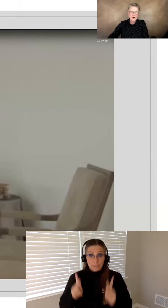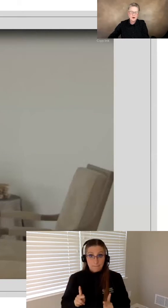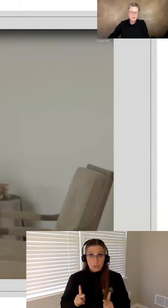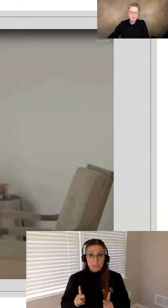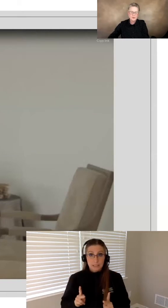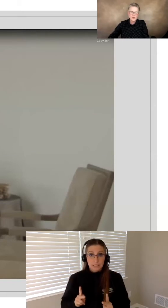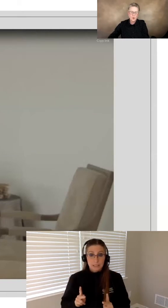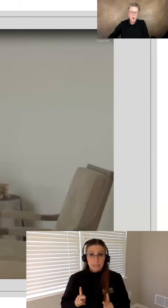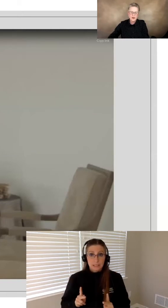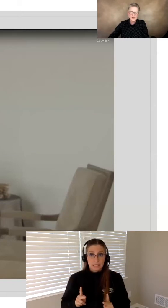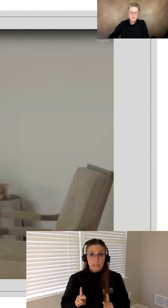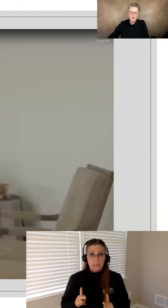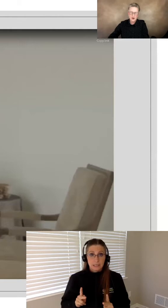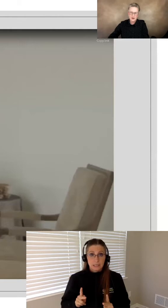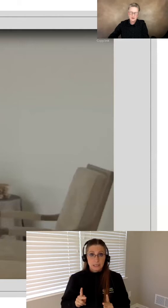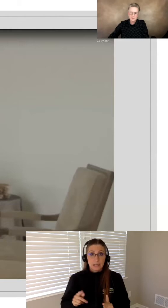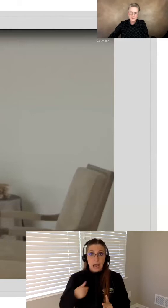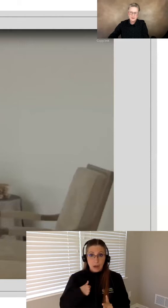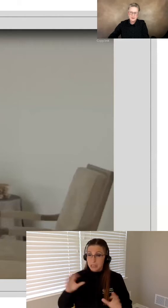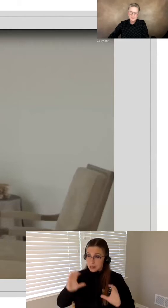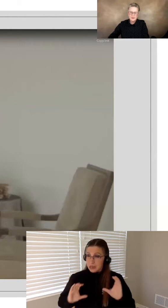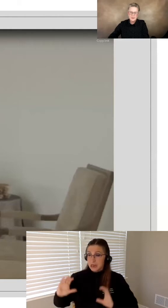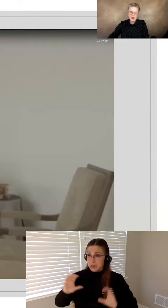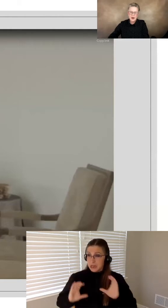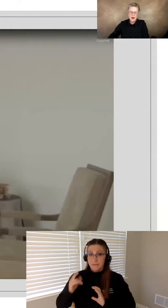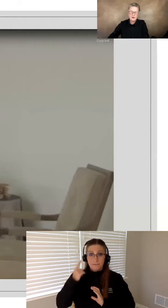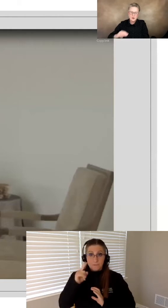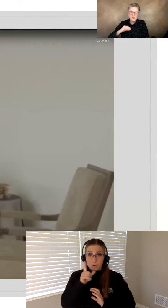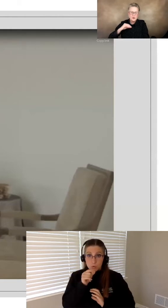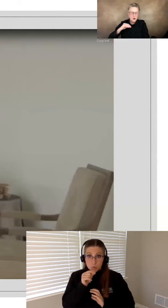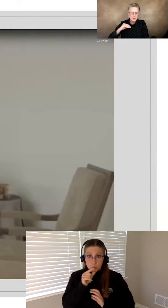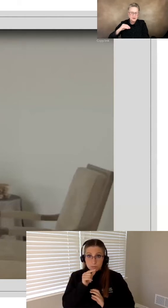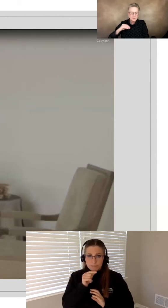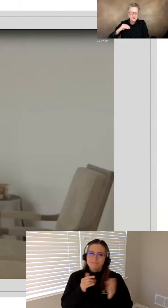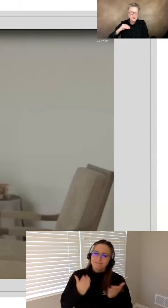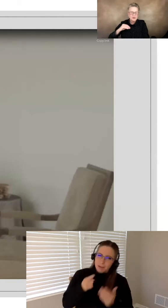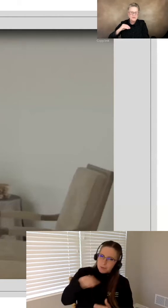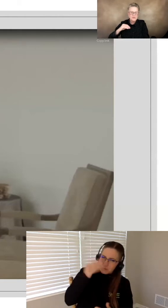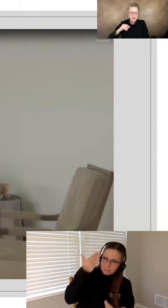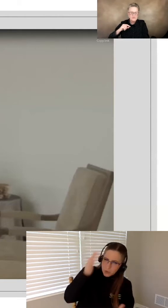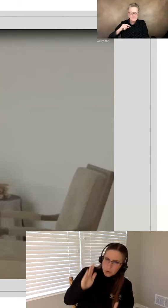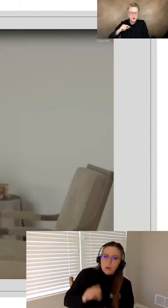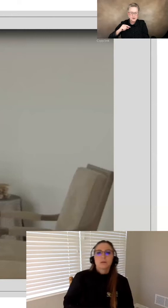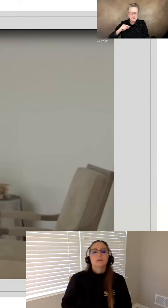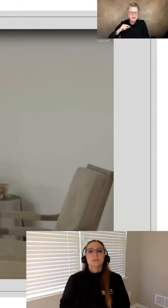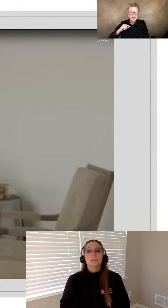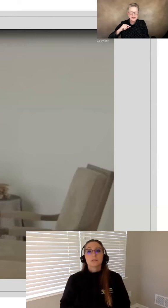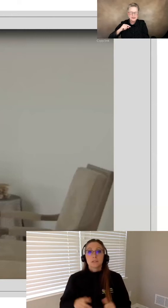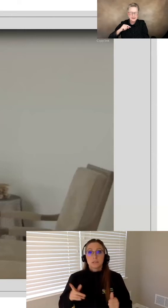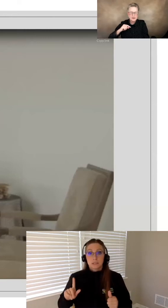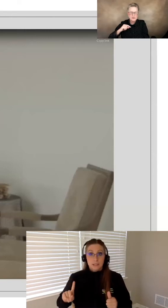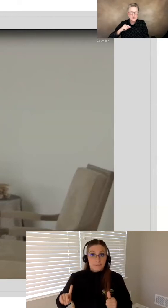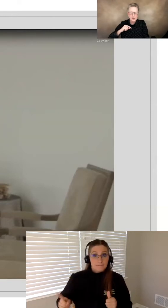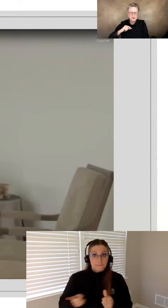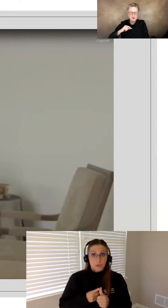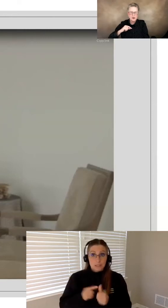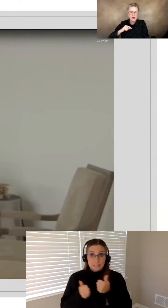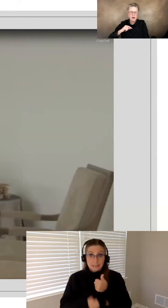wanted to find, I don't know if you know this but there was the very first executive director of